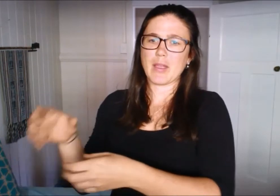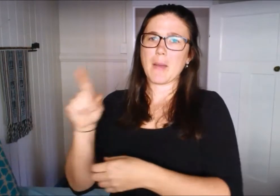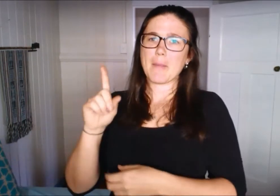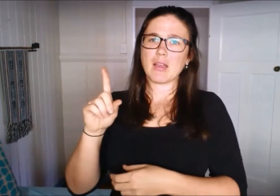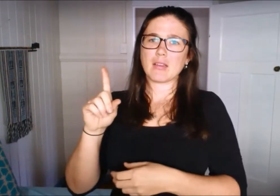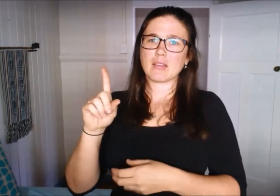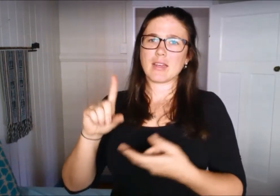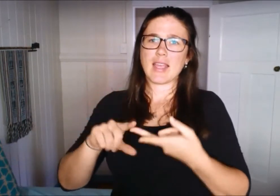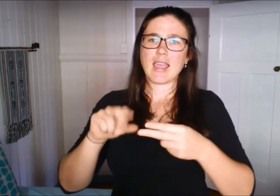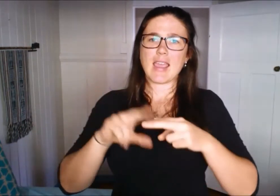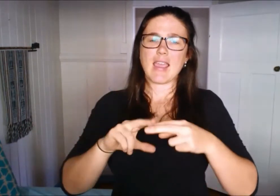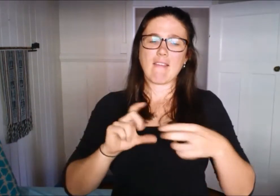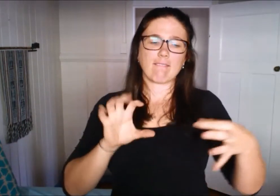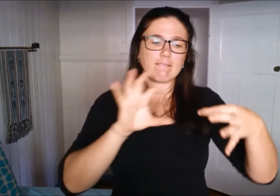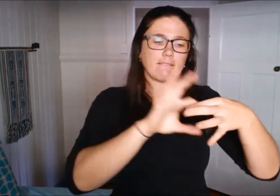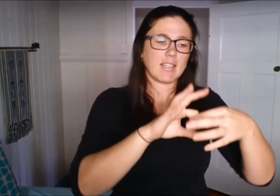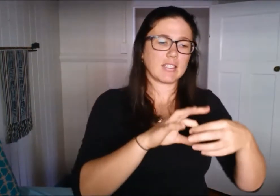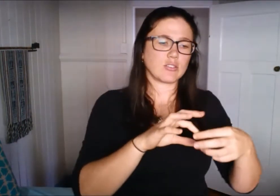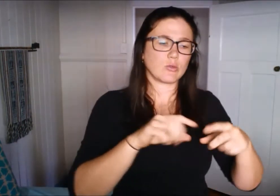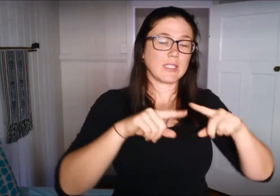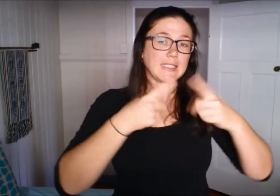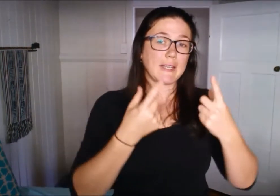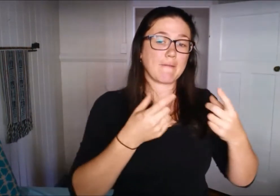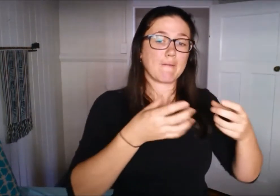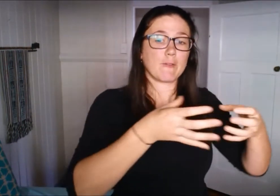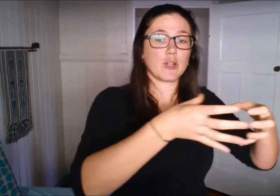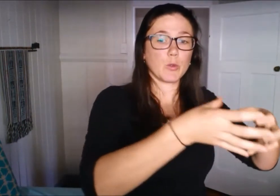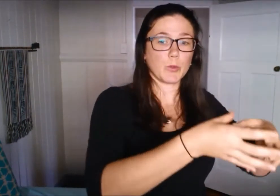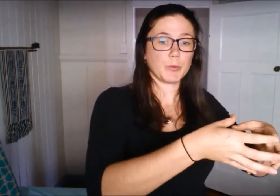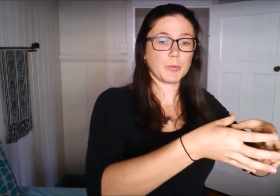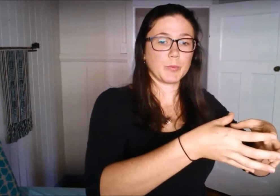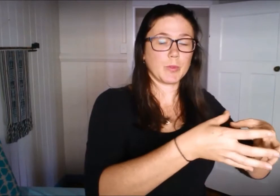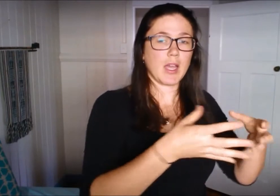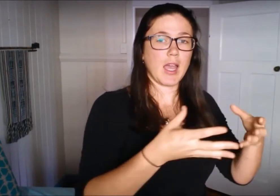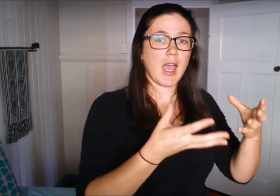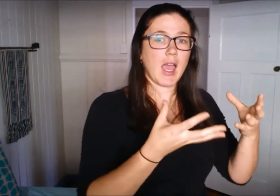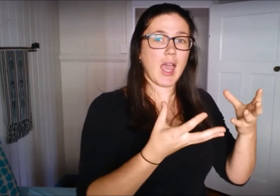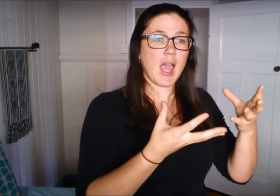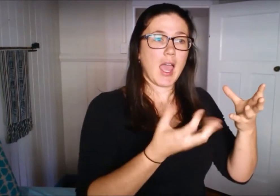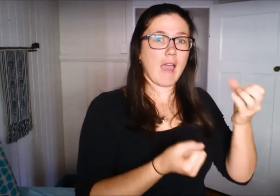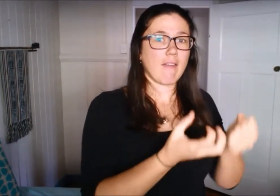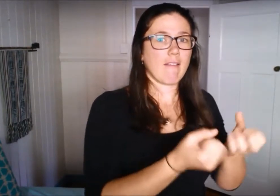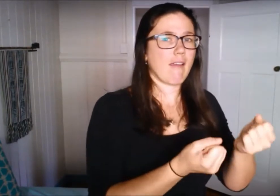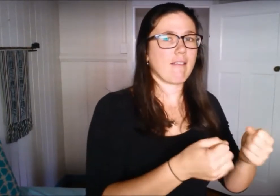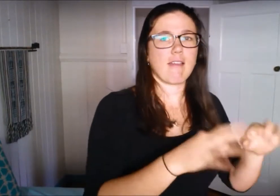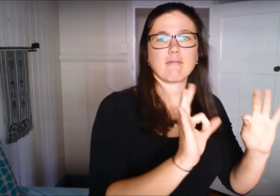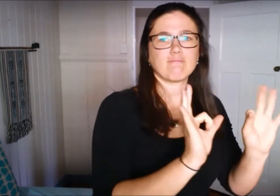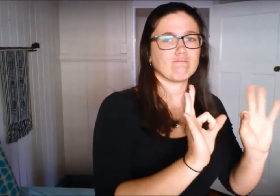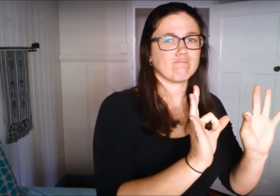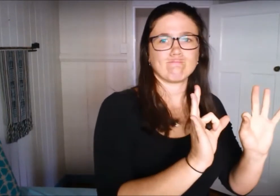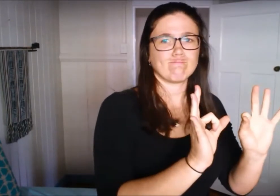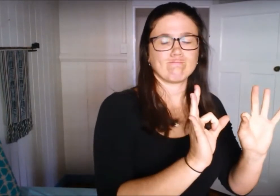but where other people who belong to a different group don't have the same benefits